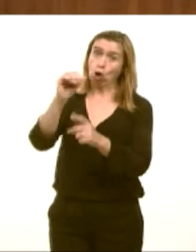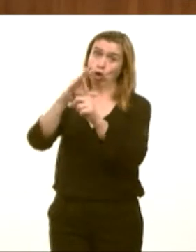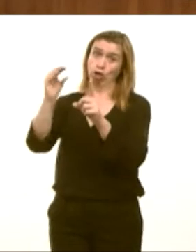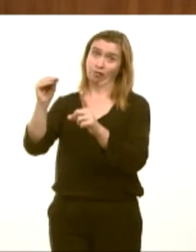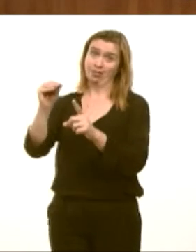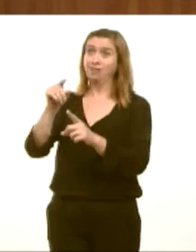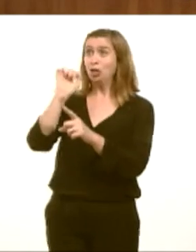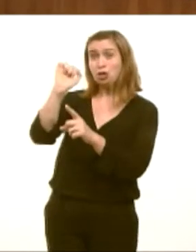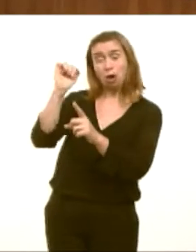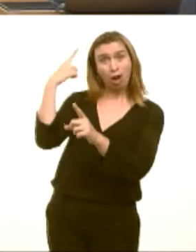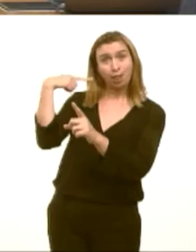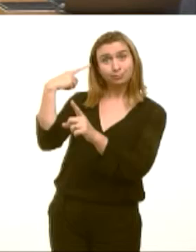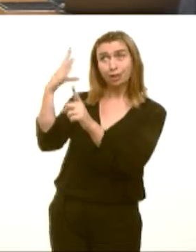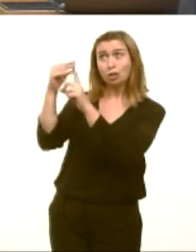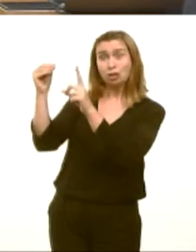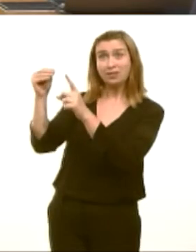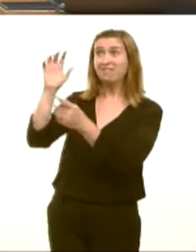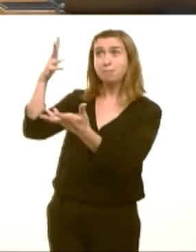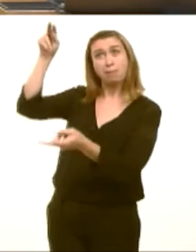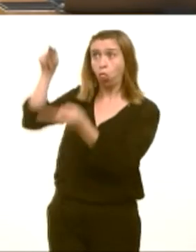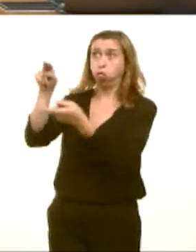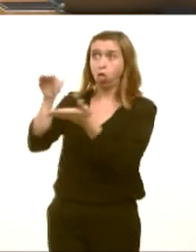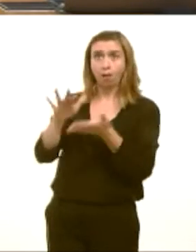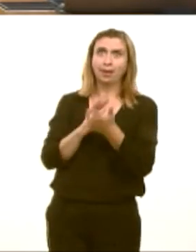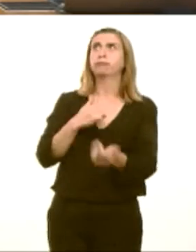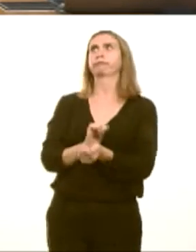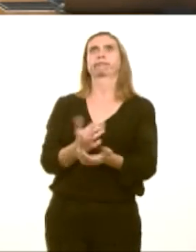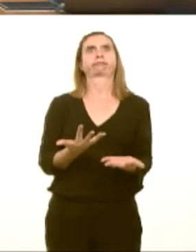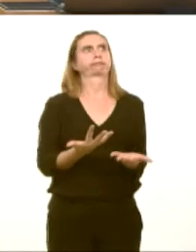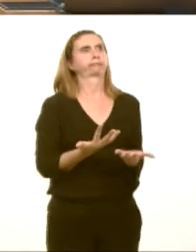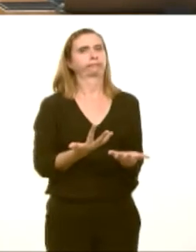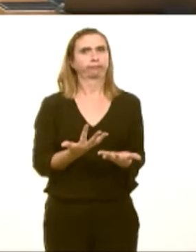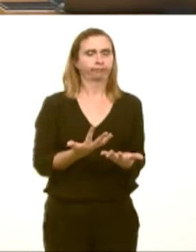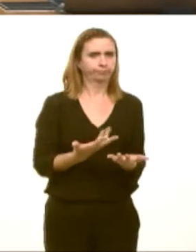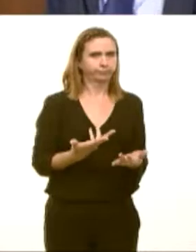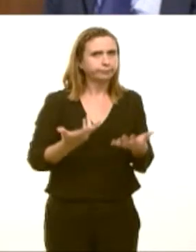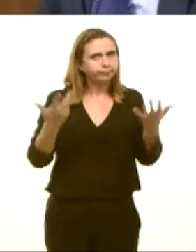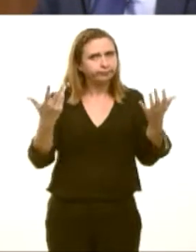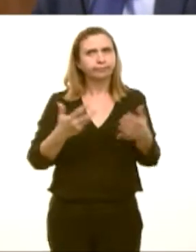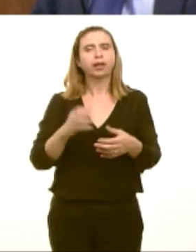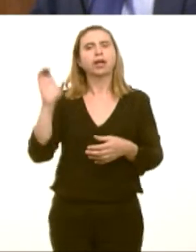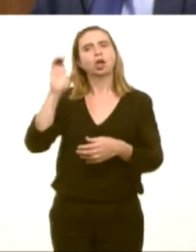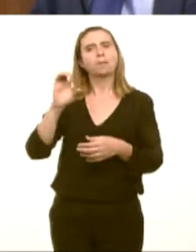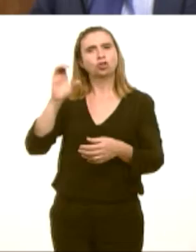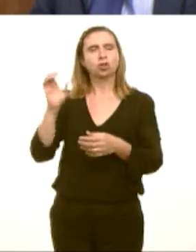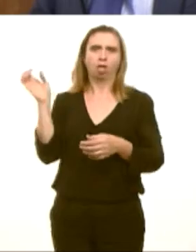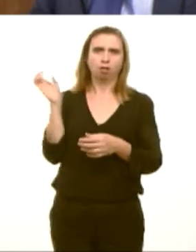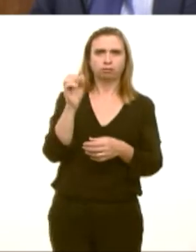Look, the older peopleís commissioner will have a budget thatís appropriate in order for the duties of the commissioner to be discharged. We understand that.